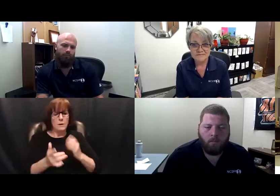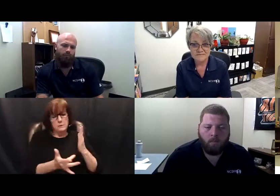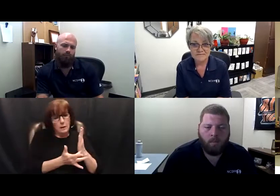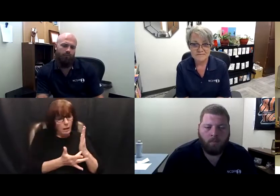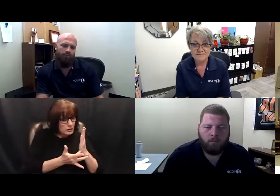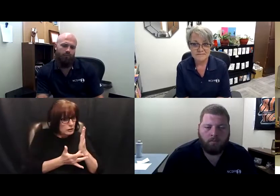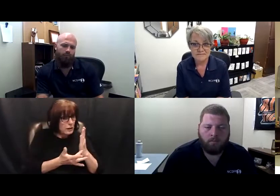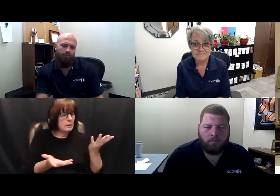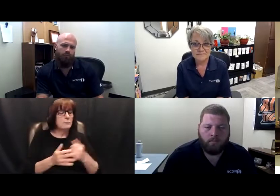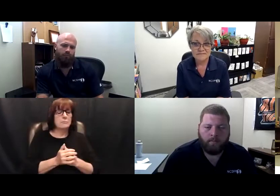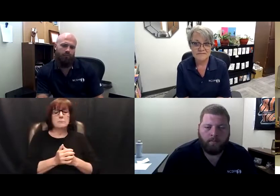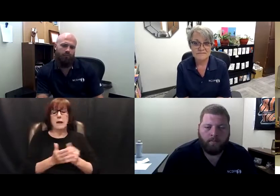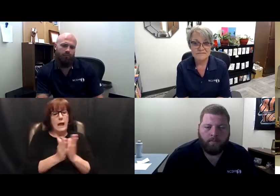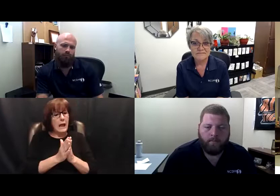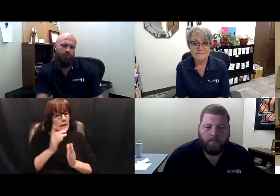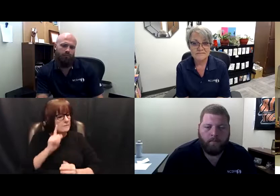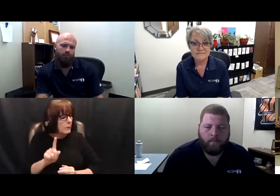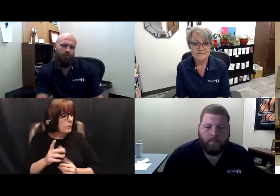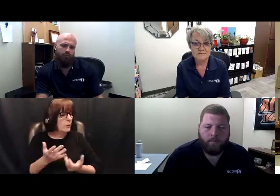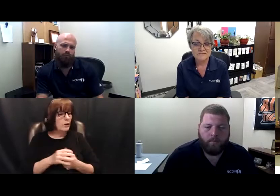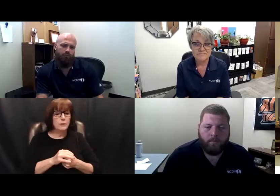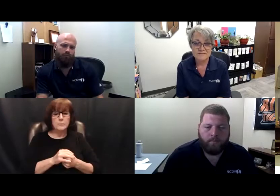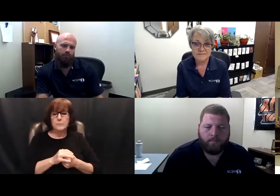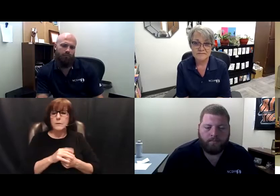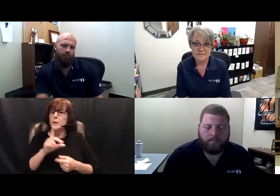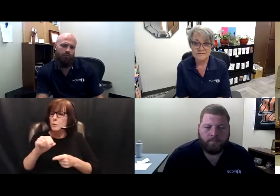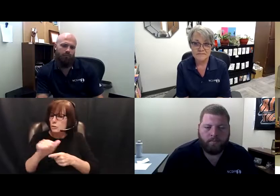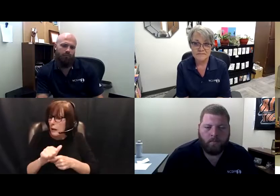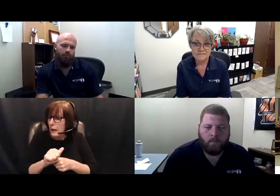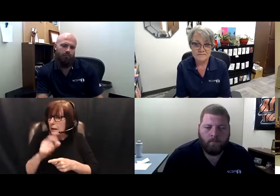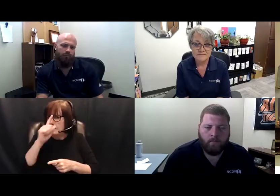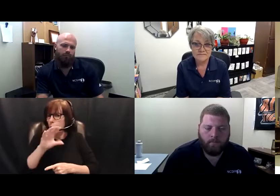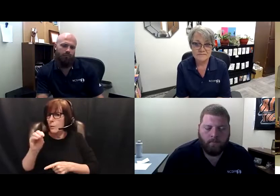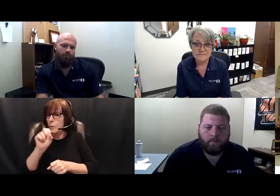You have to ask them to do training for your co-workers,